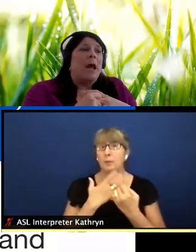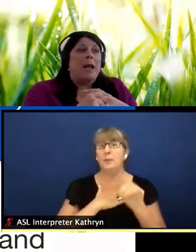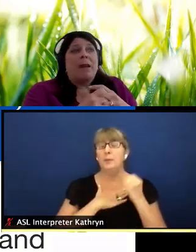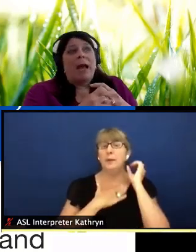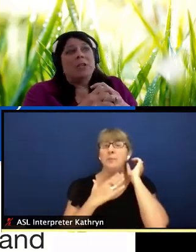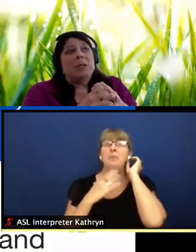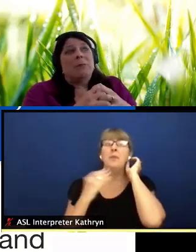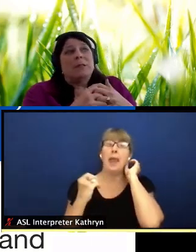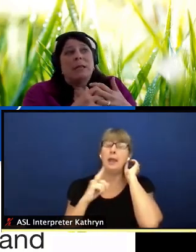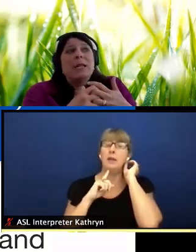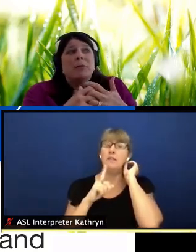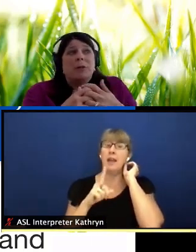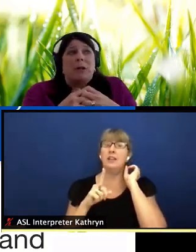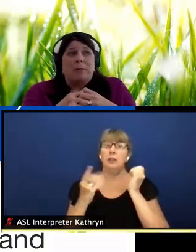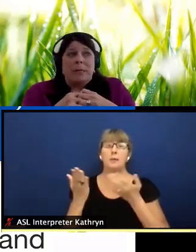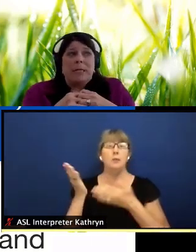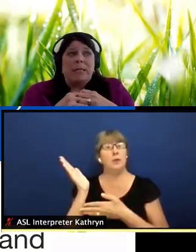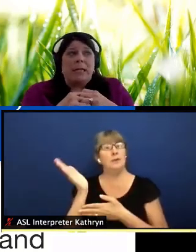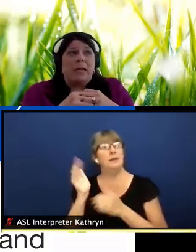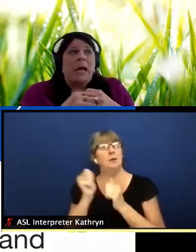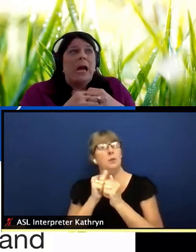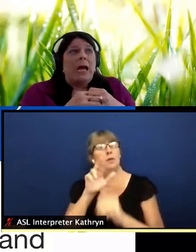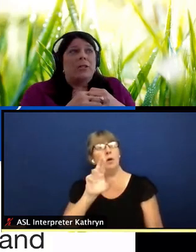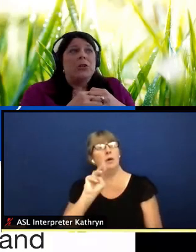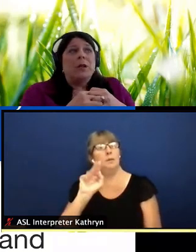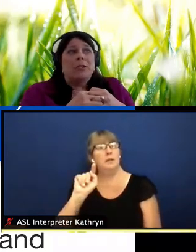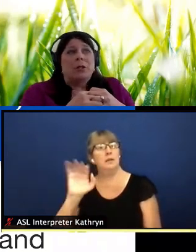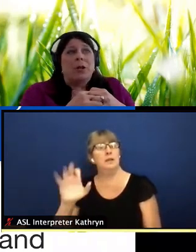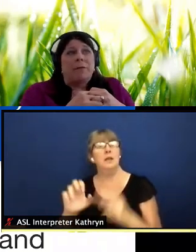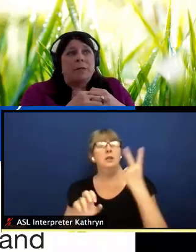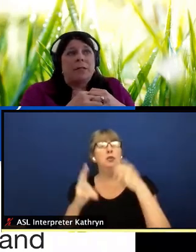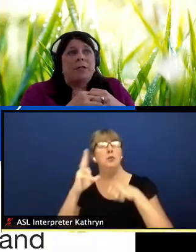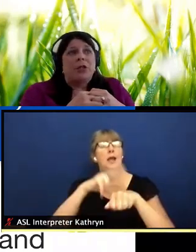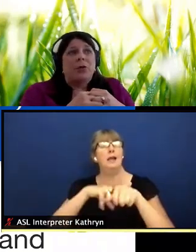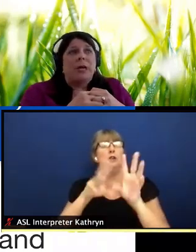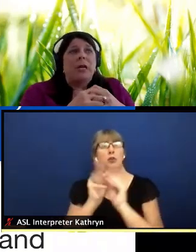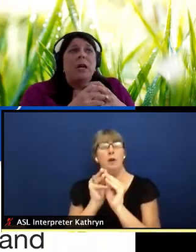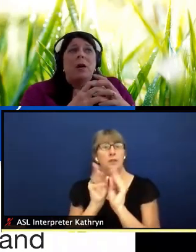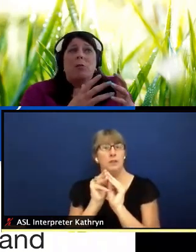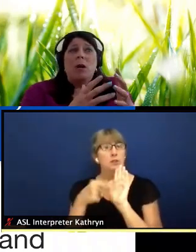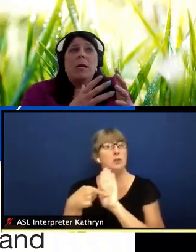and I've actually presented with RMTC-D/HH at two national conferences showing one